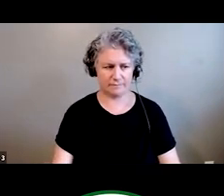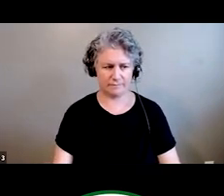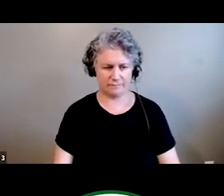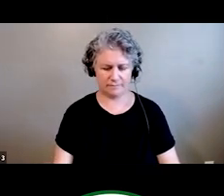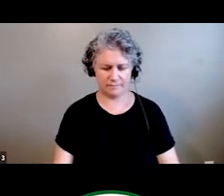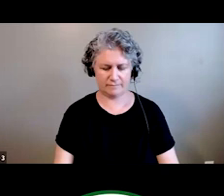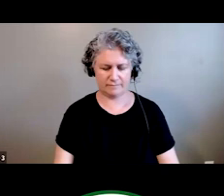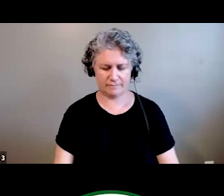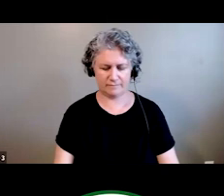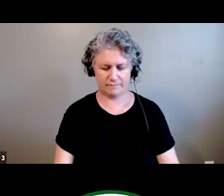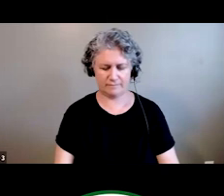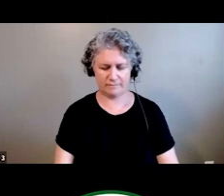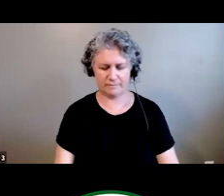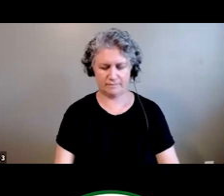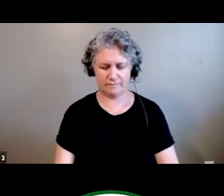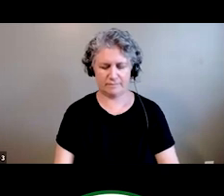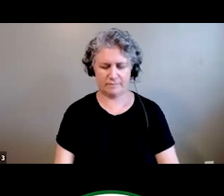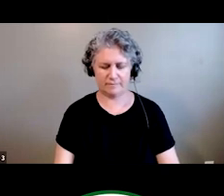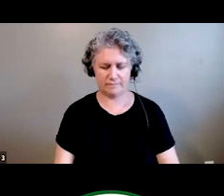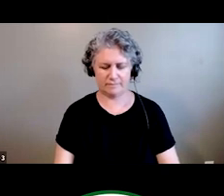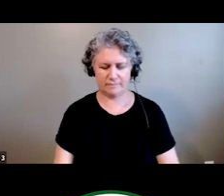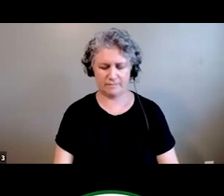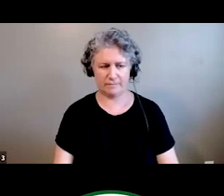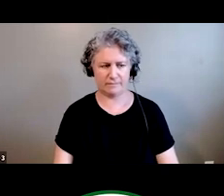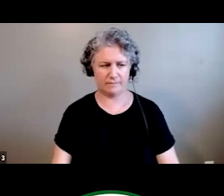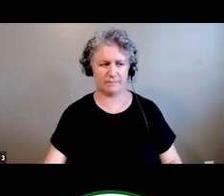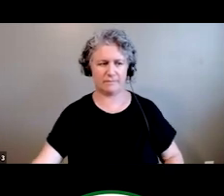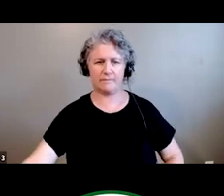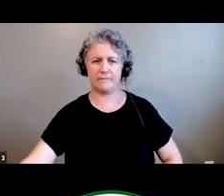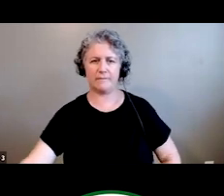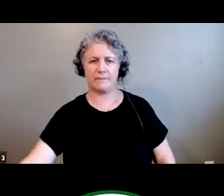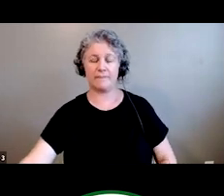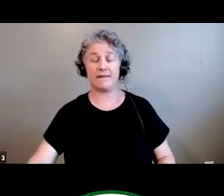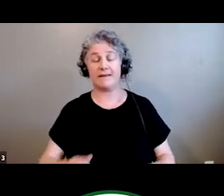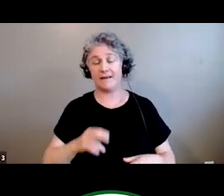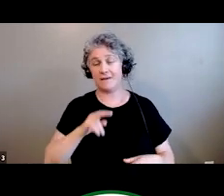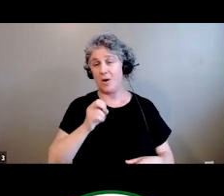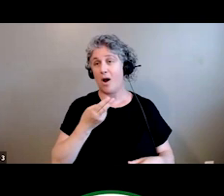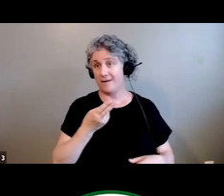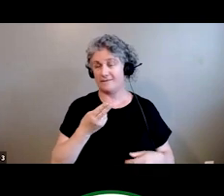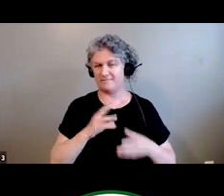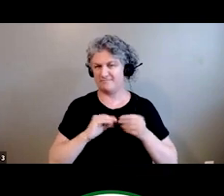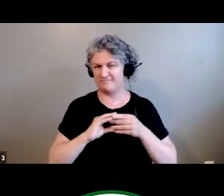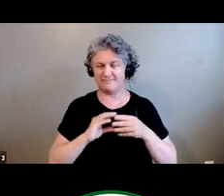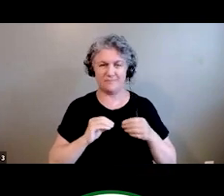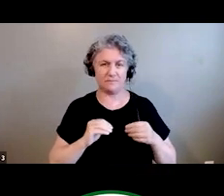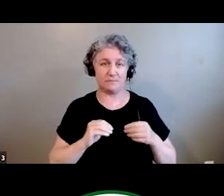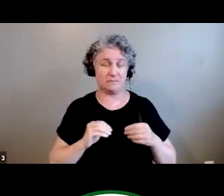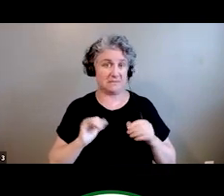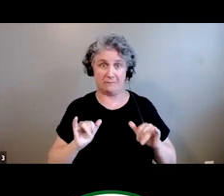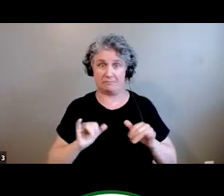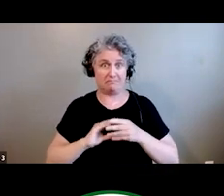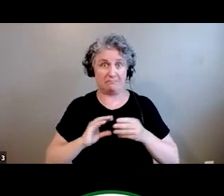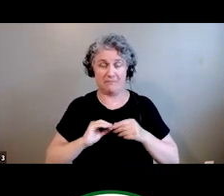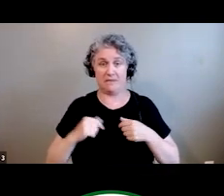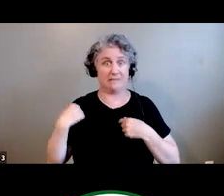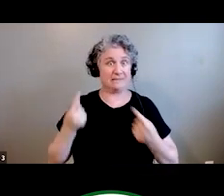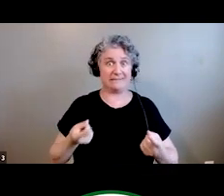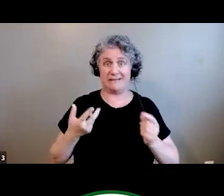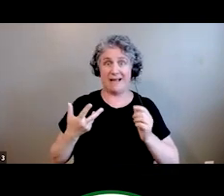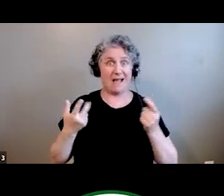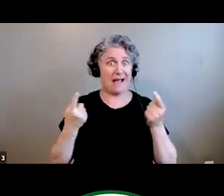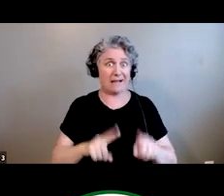I've been advocating. And advocate advocating, educating myself to be. More be part of the